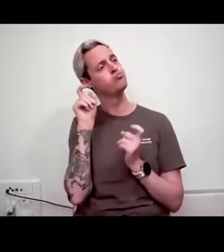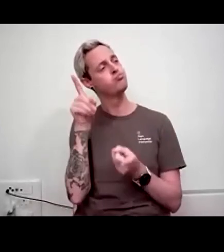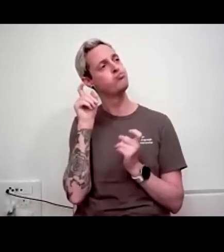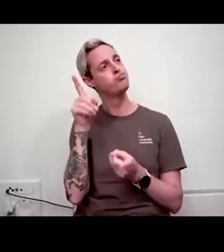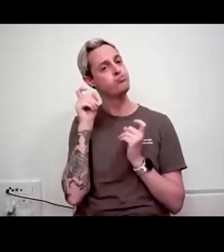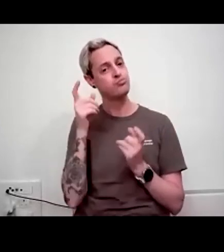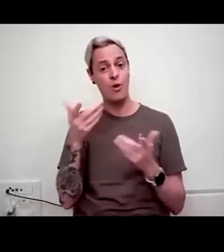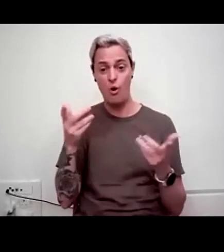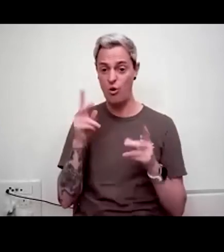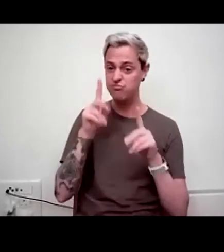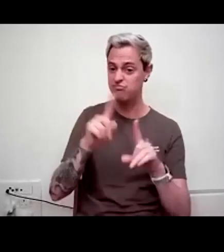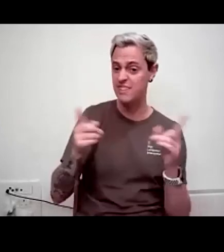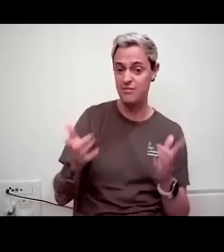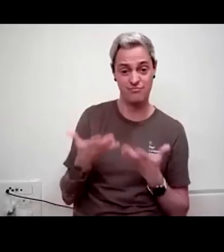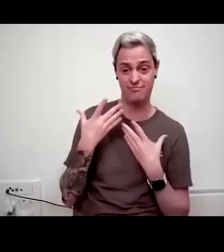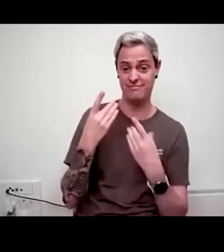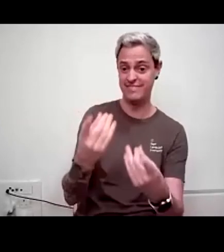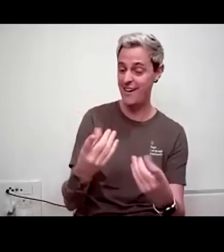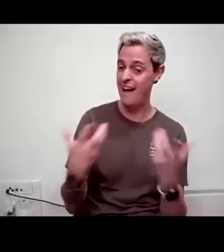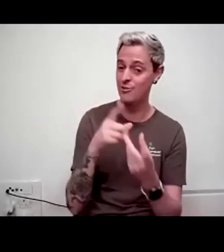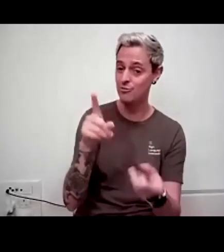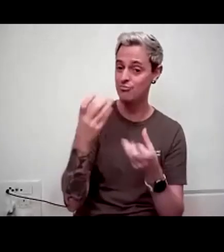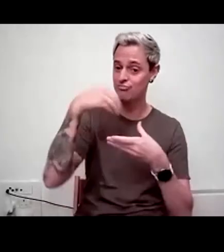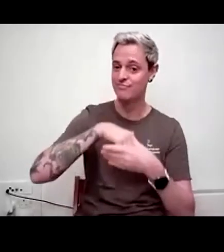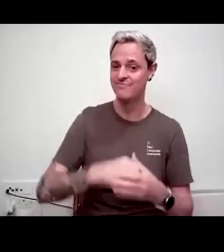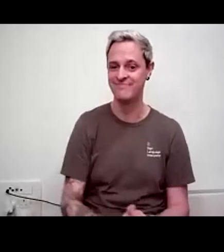engage with it some other way, please feel free.